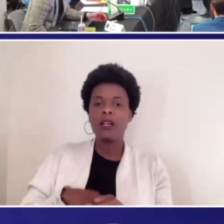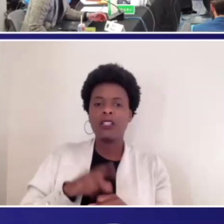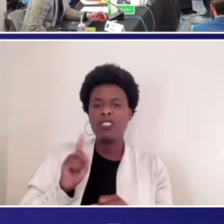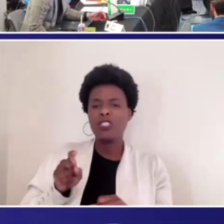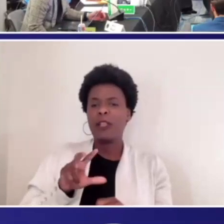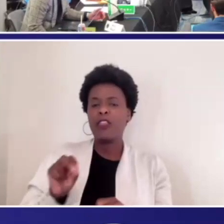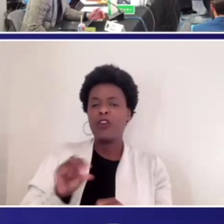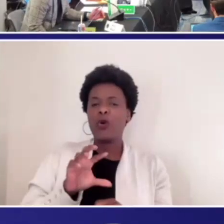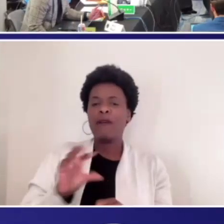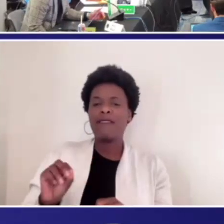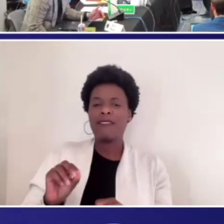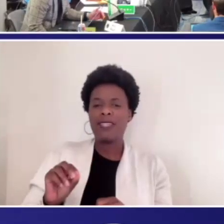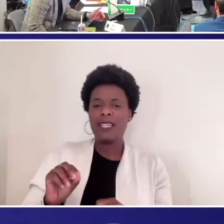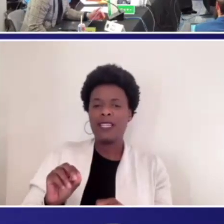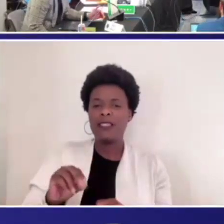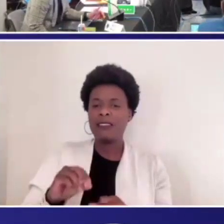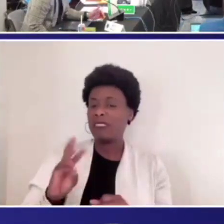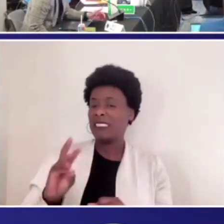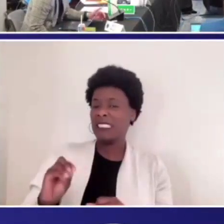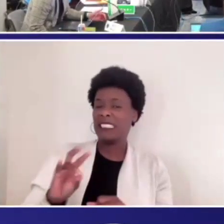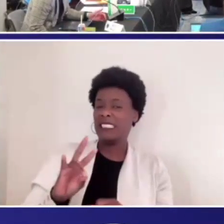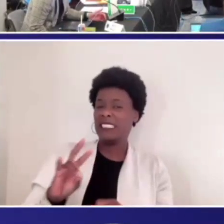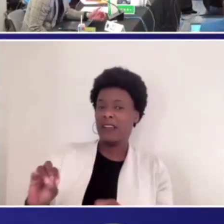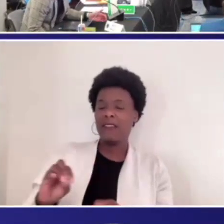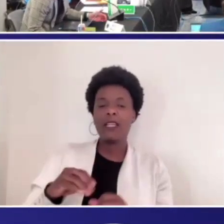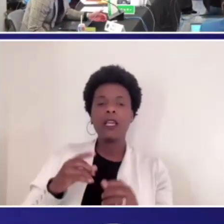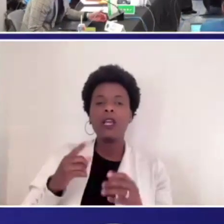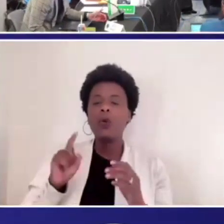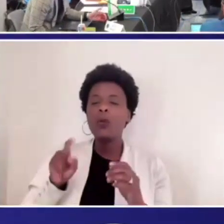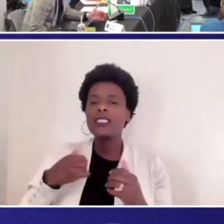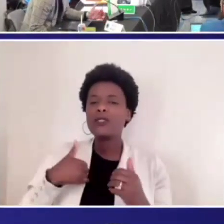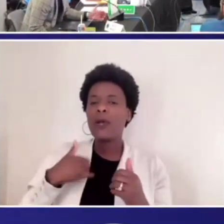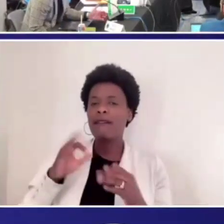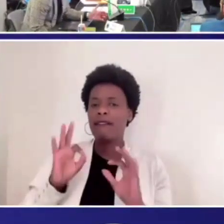It's using some sort of framework. And by the way, can we just say this out